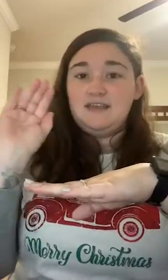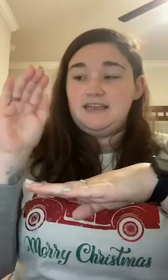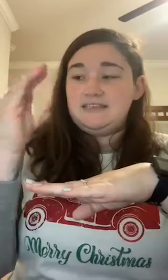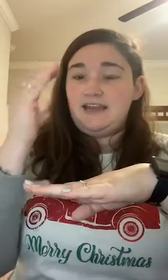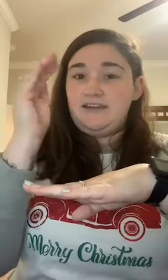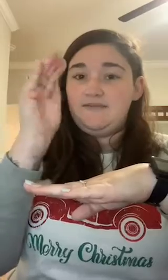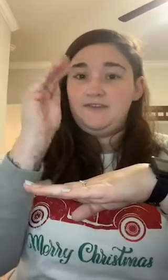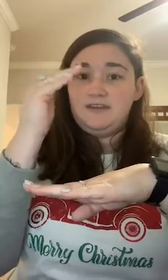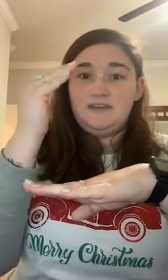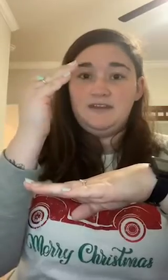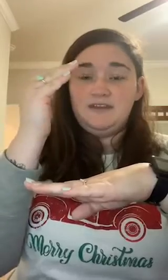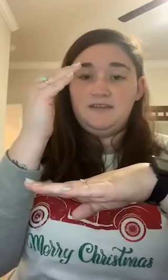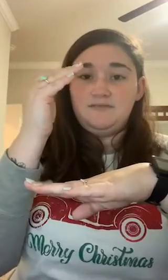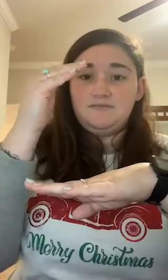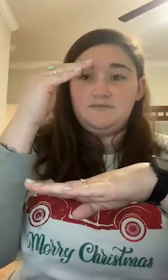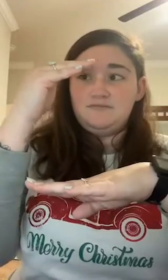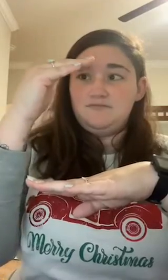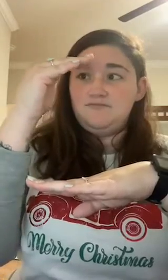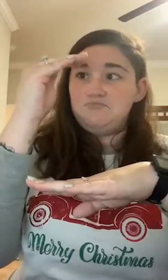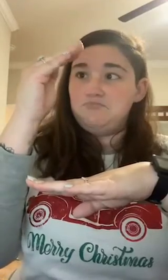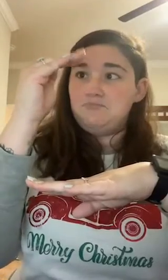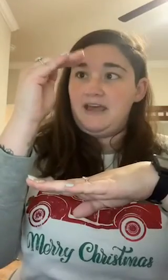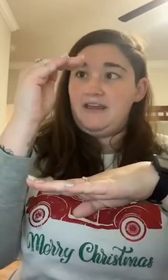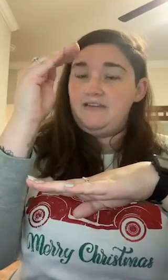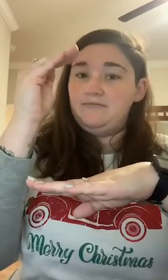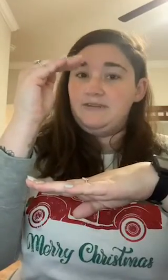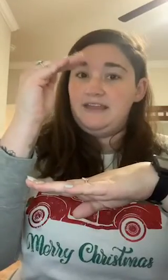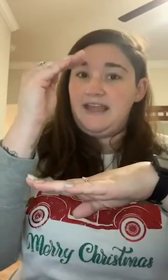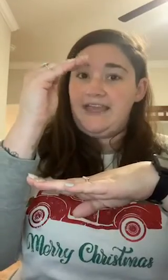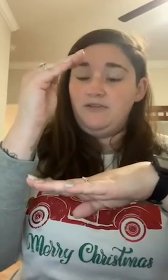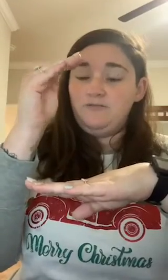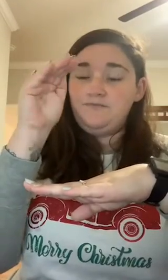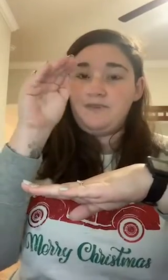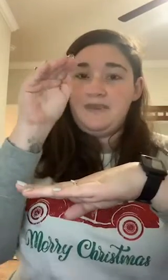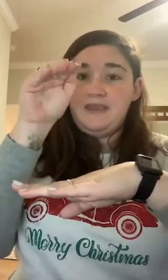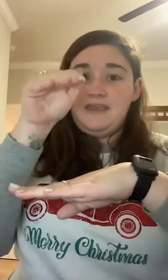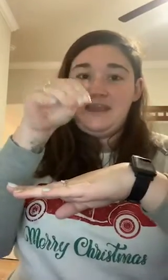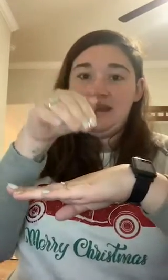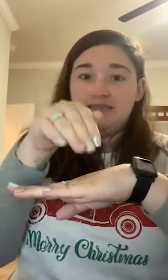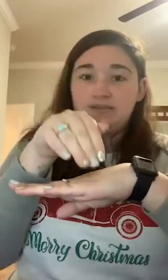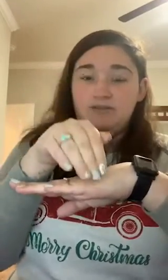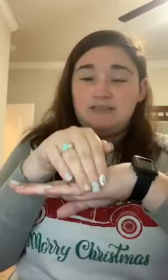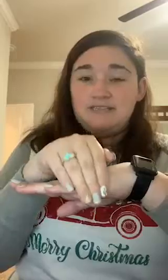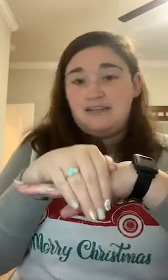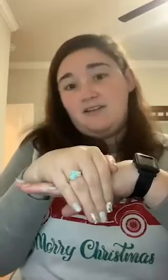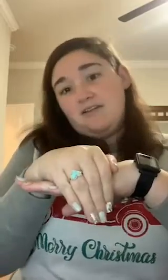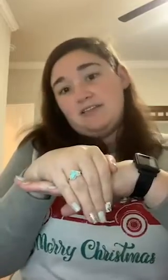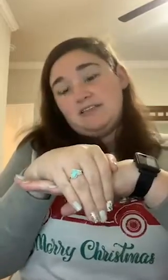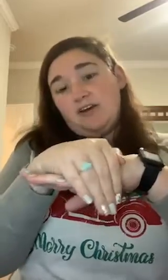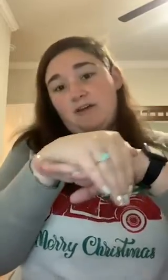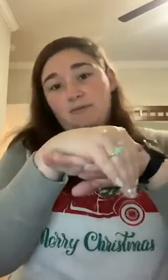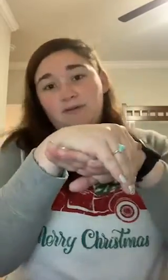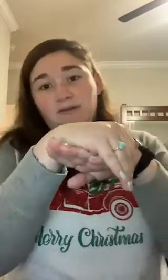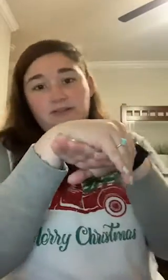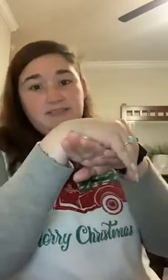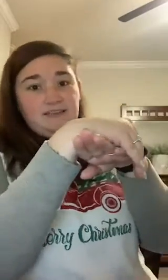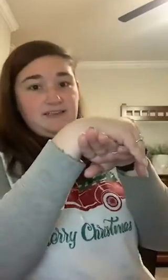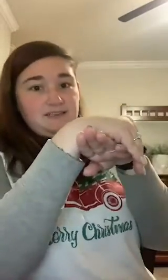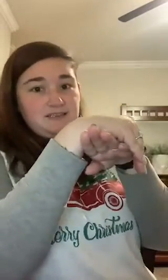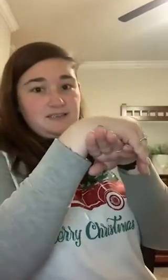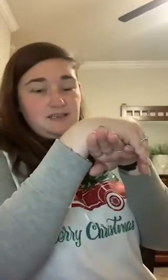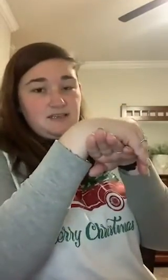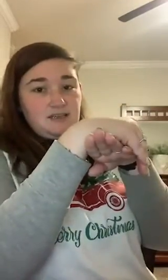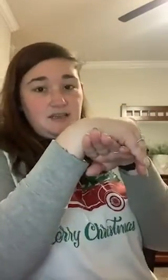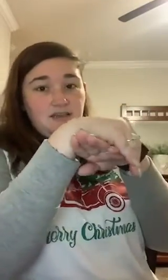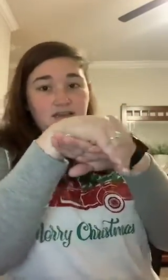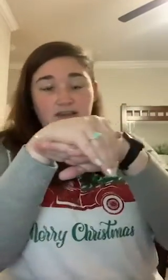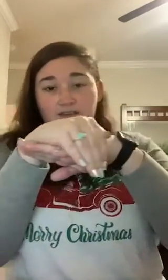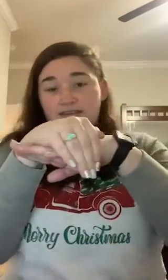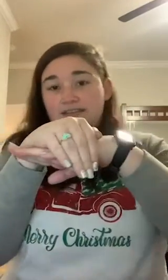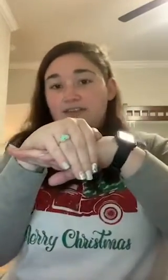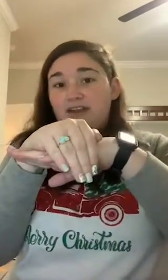is kind of at an angle and it's going to sit on top. looks like this. this other hand